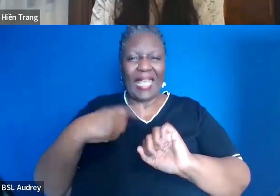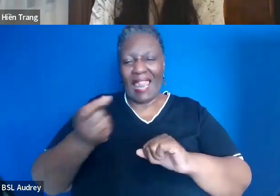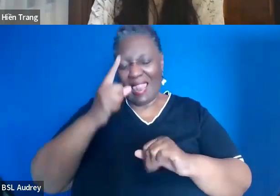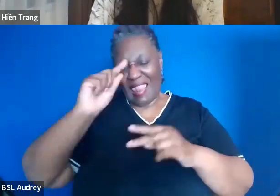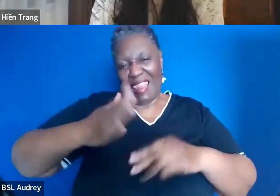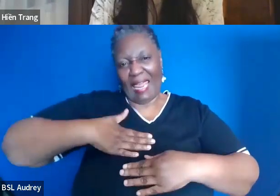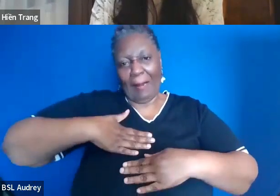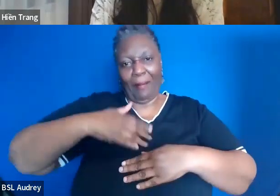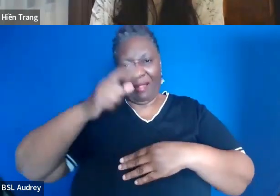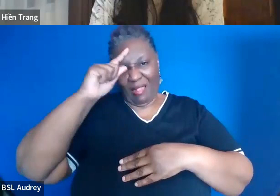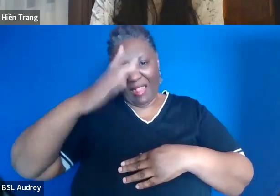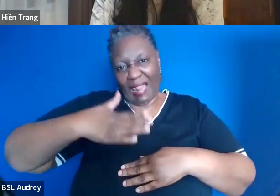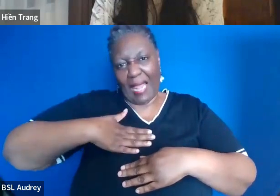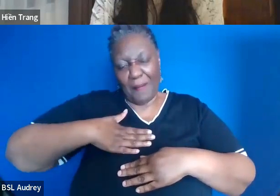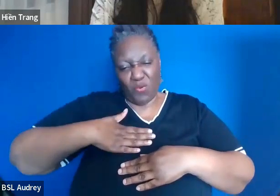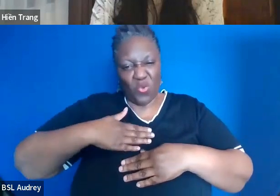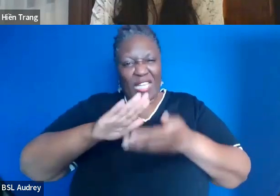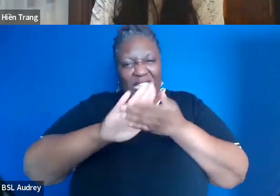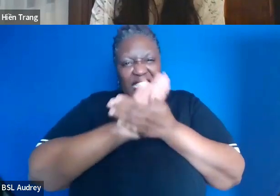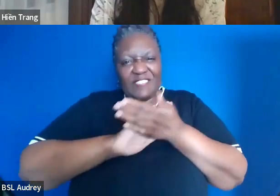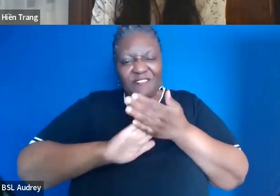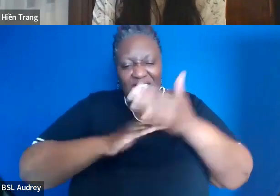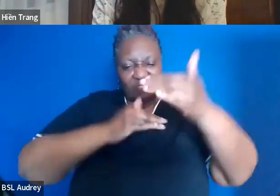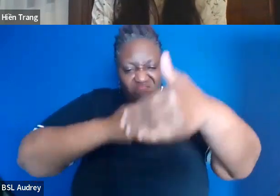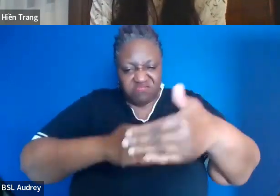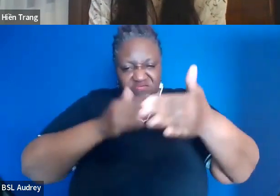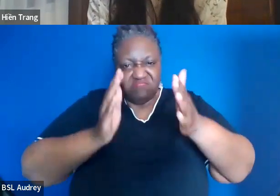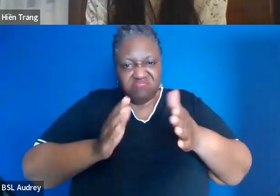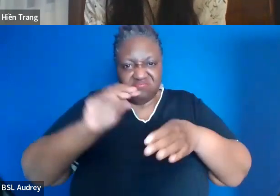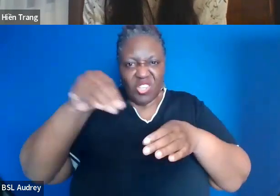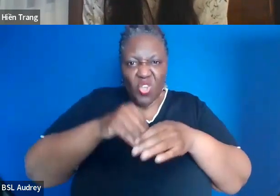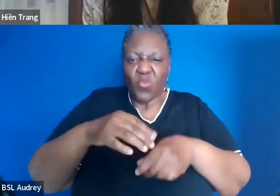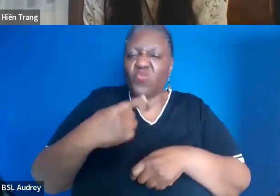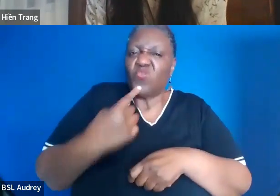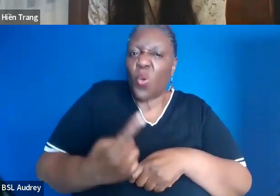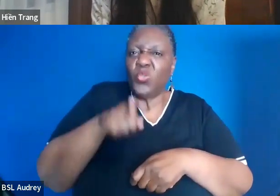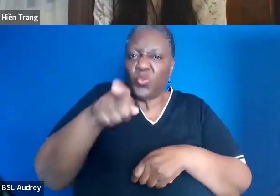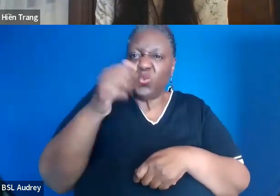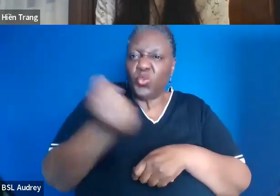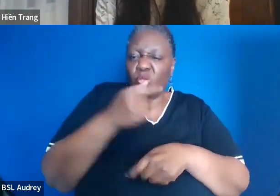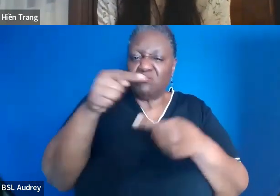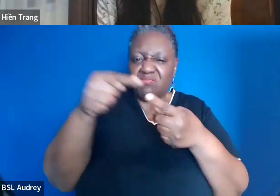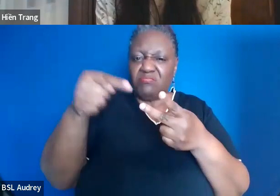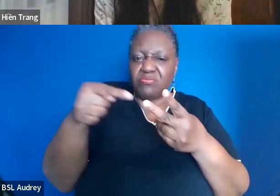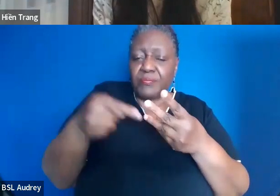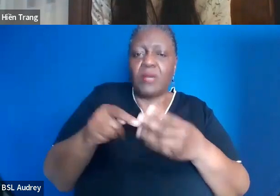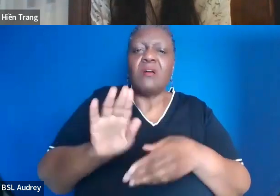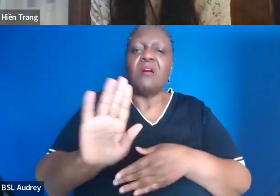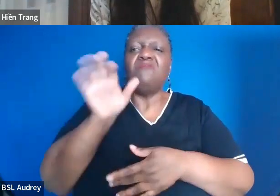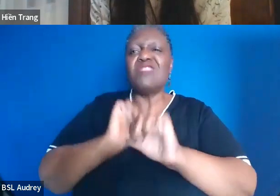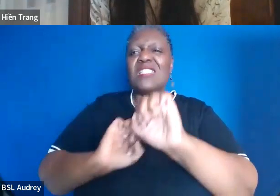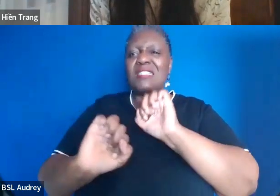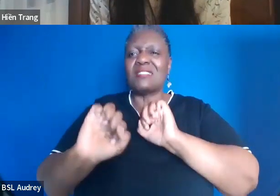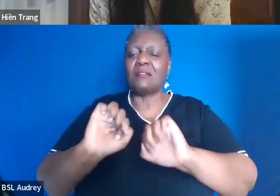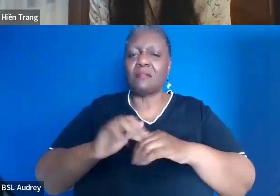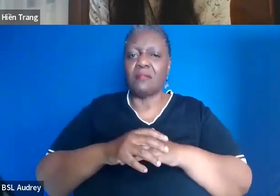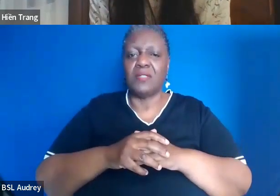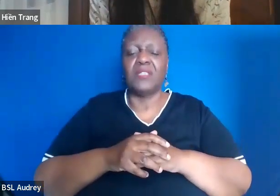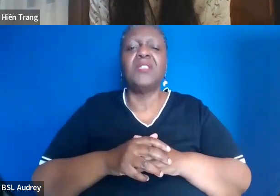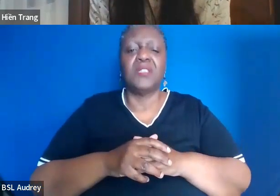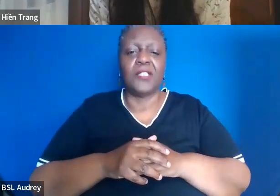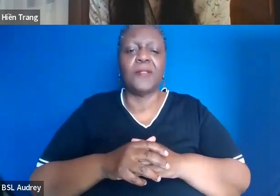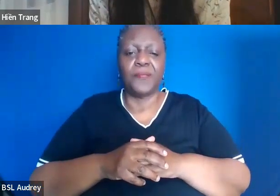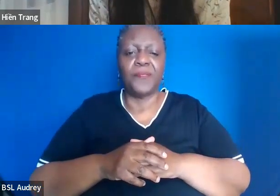to being defined by other people or being told what to do um and or what what you